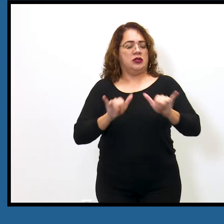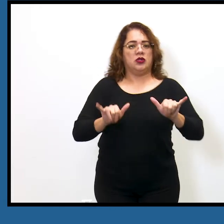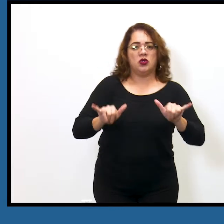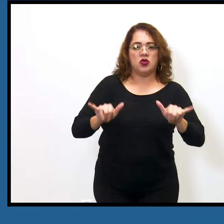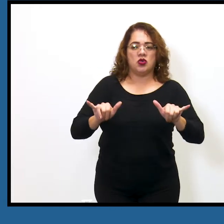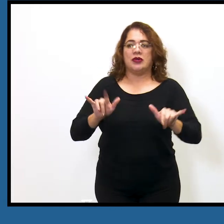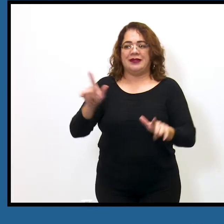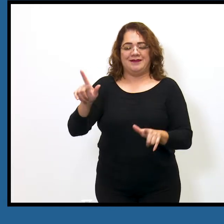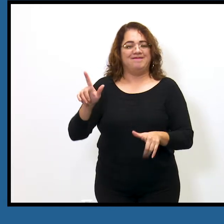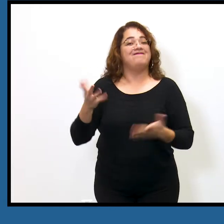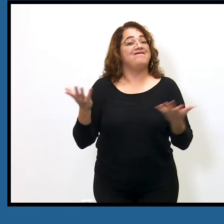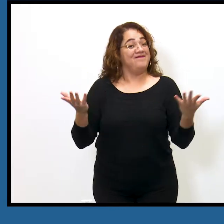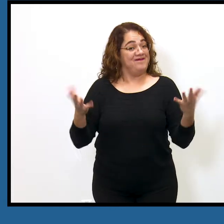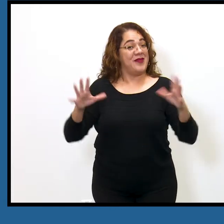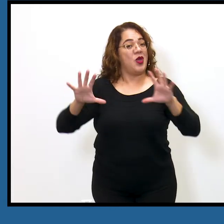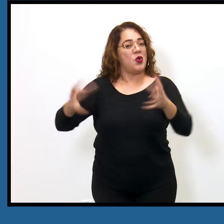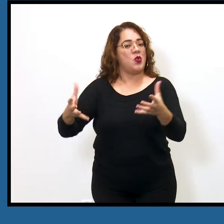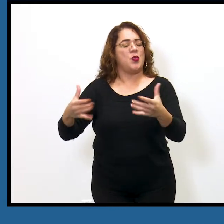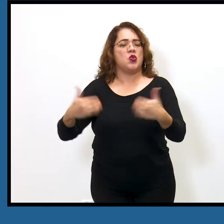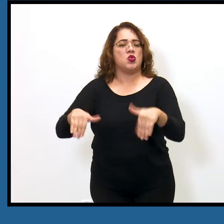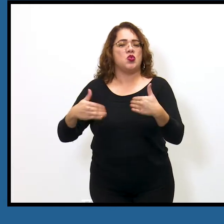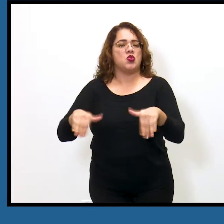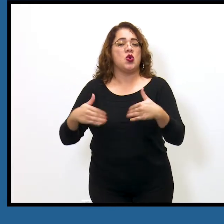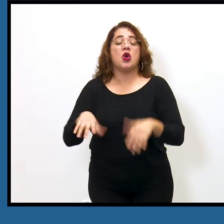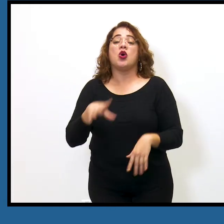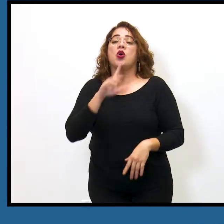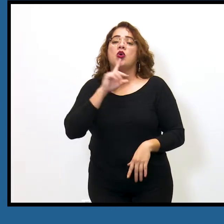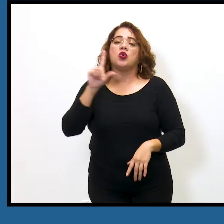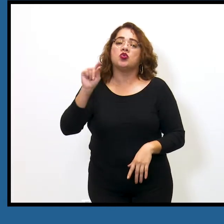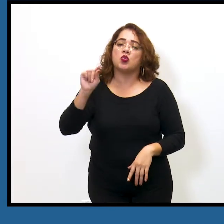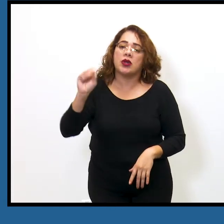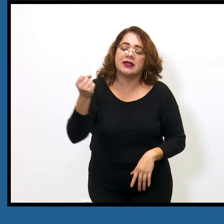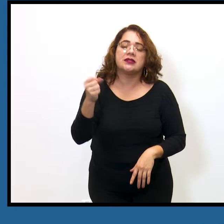and so we know that folks in their 20s and in their 30s are spreading this at